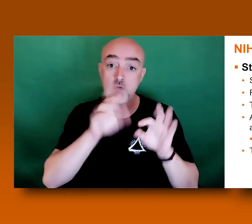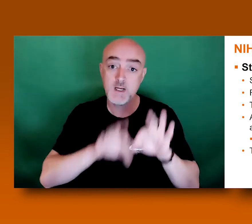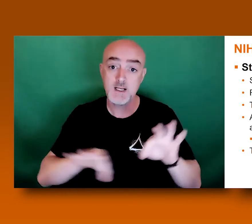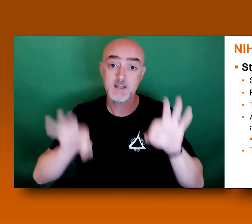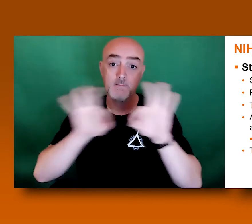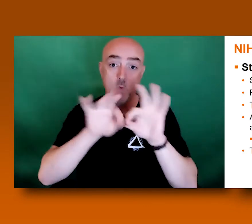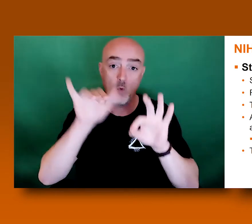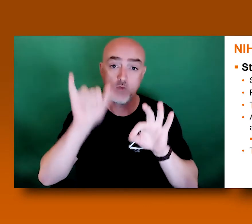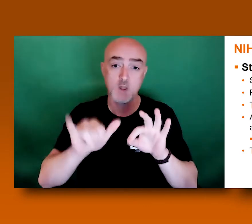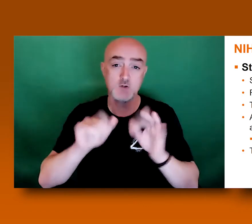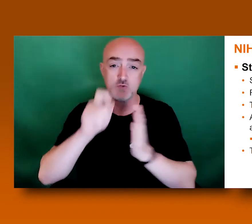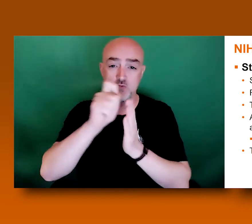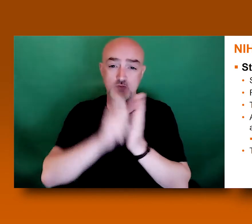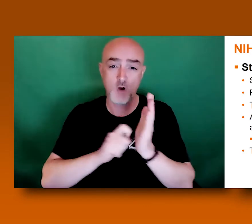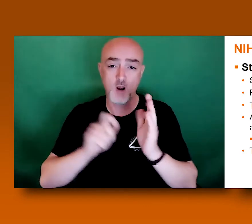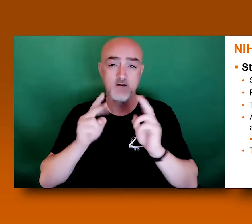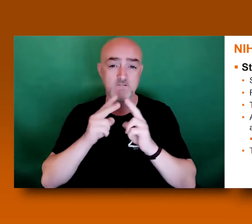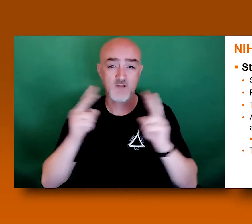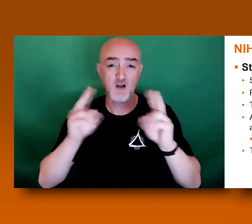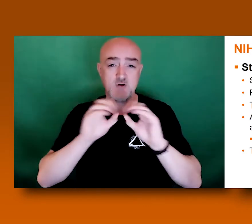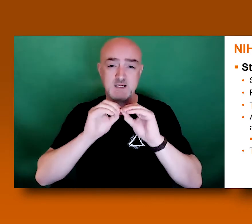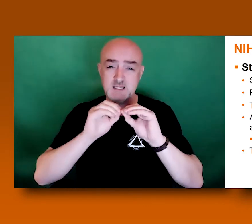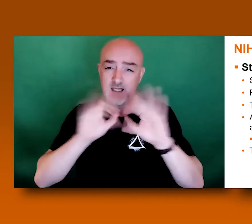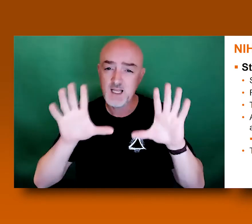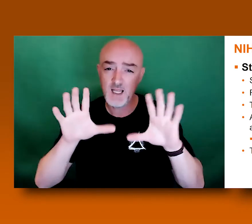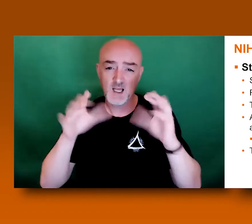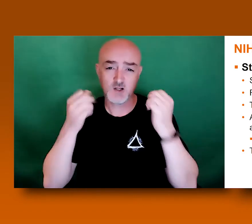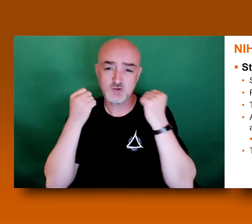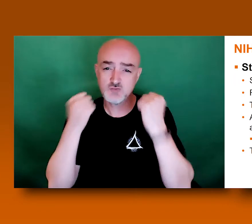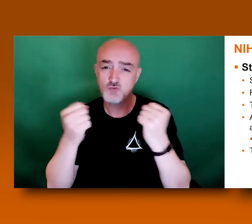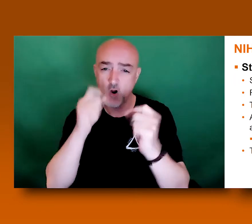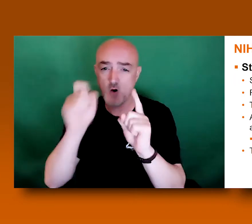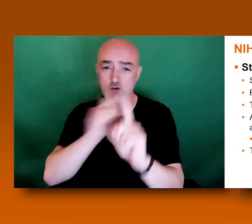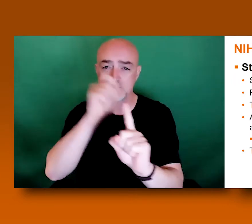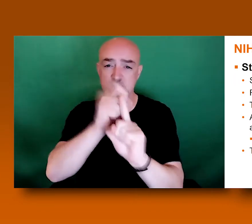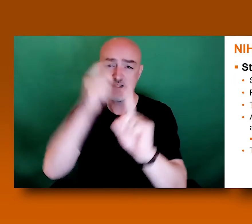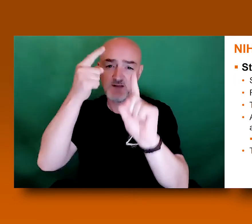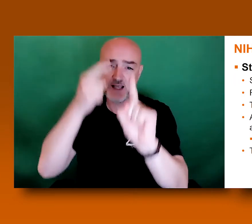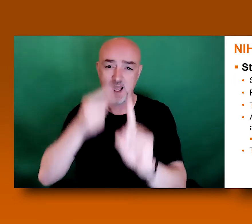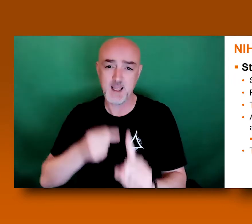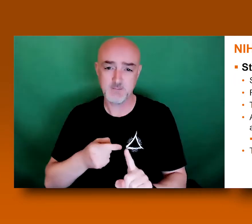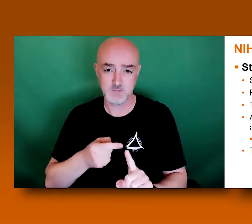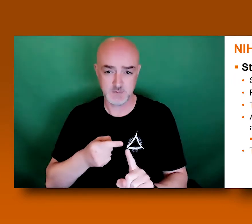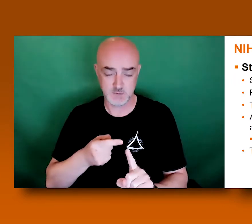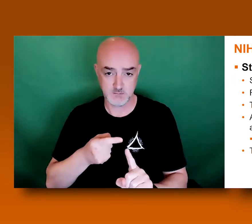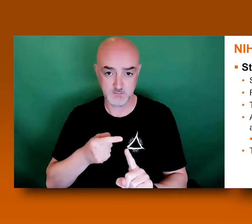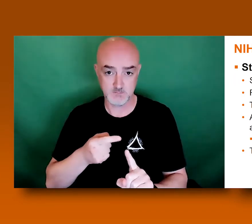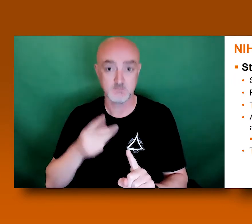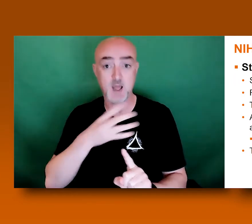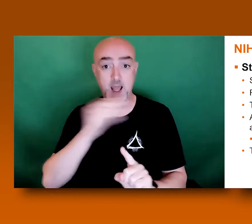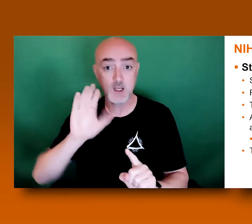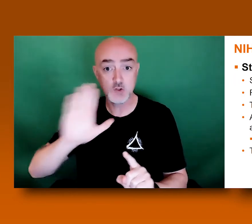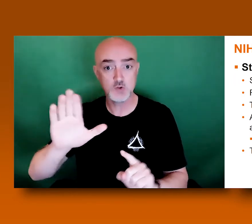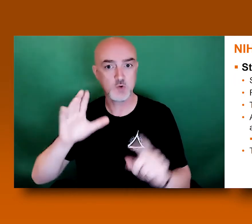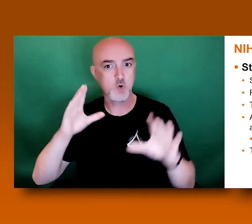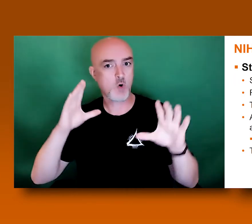And it's really important that you write a very clear and strong, Specific Aims,